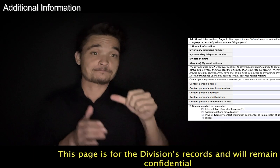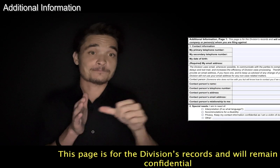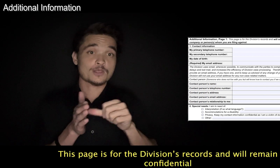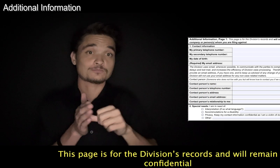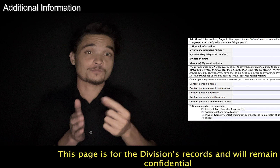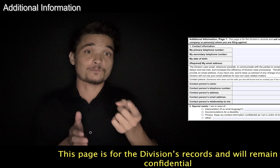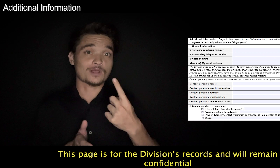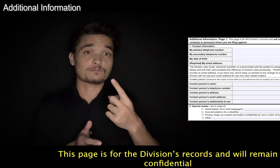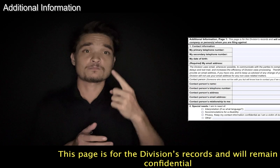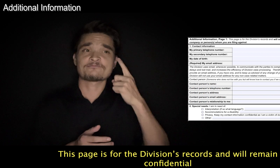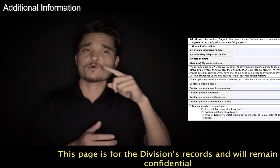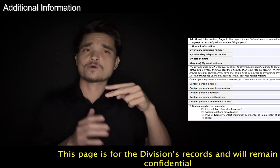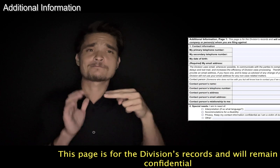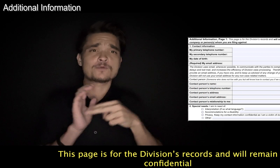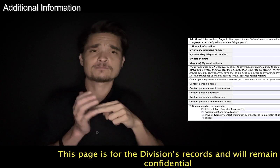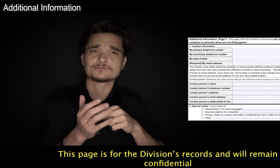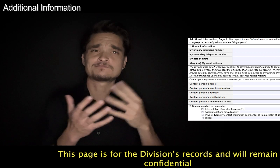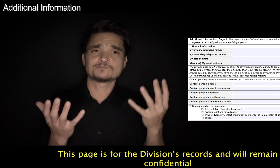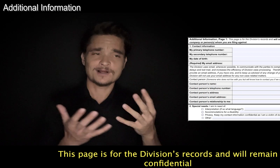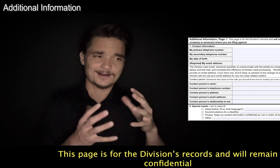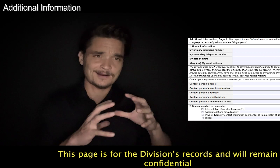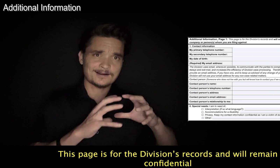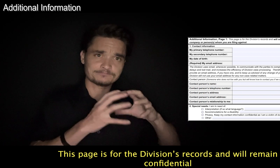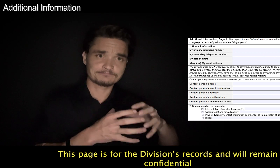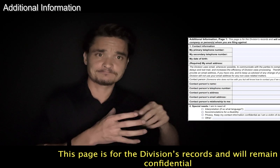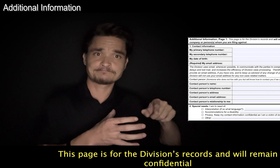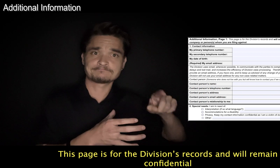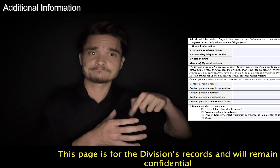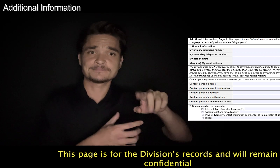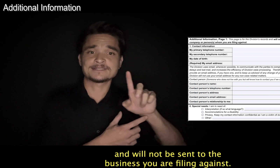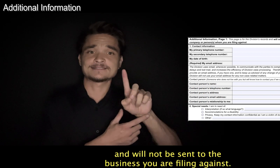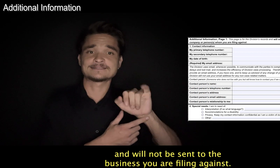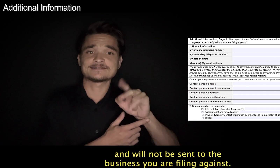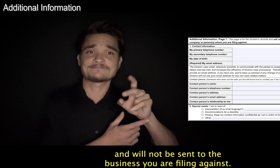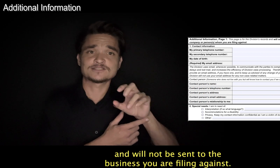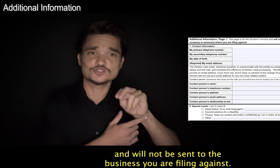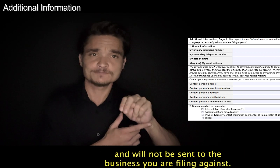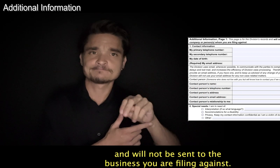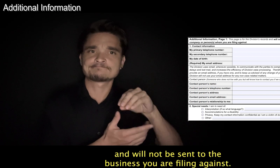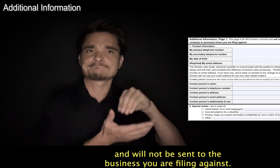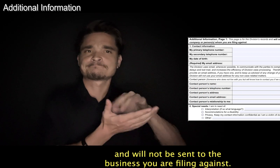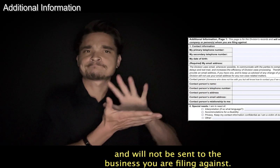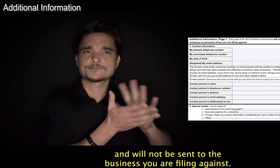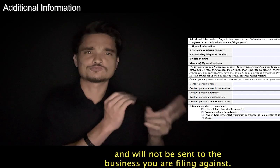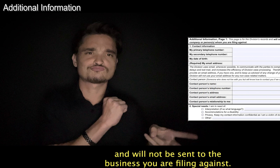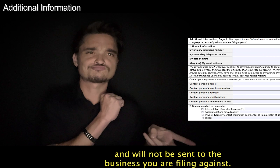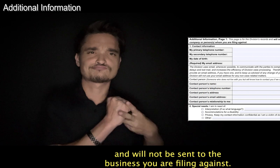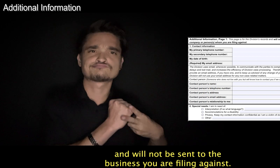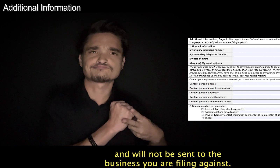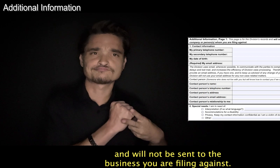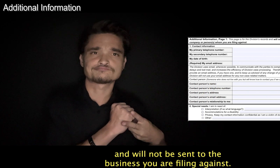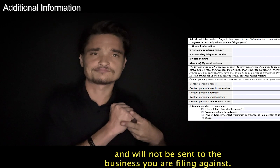This page is for the Division’s records and will remain confidential and will not be sent to the business you are filing against.